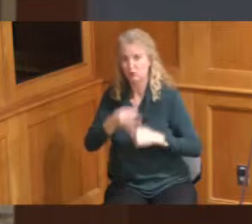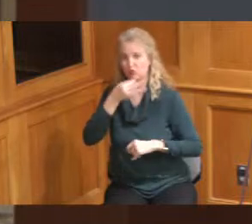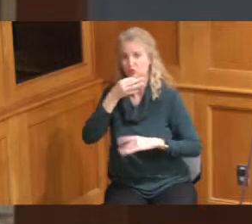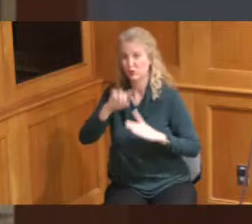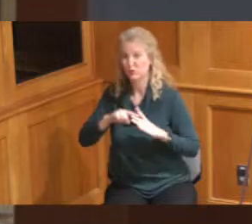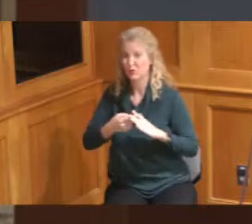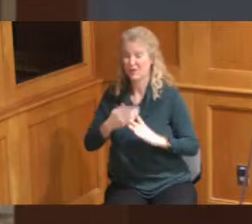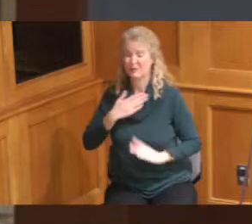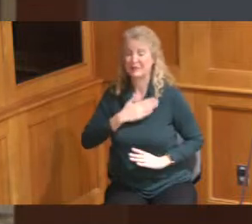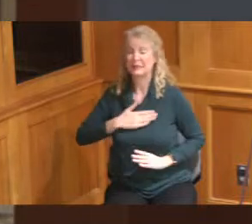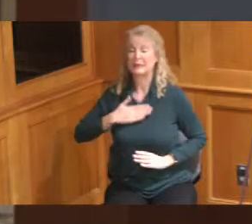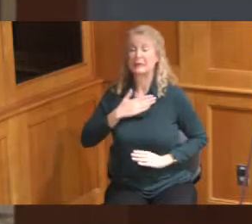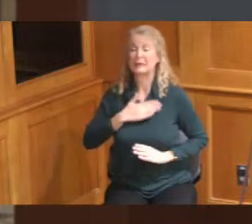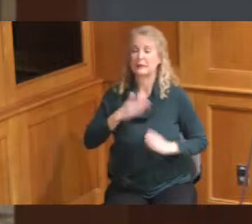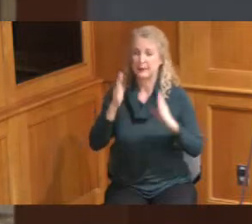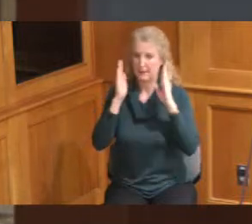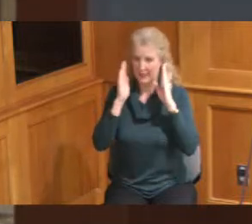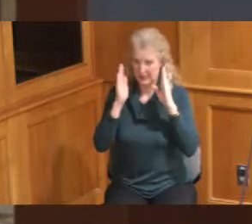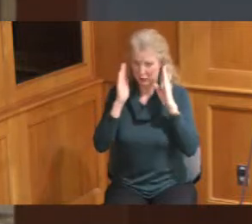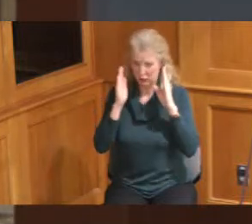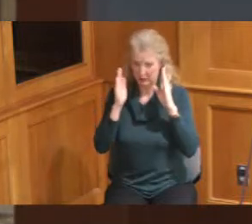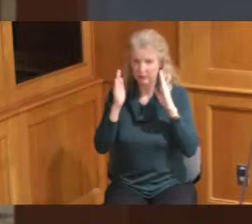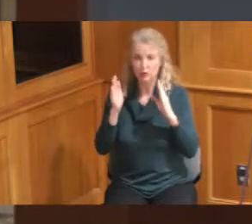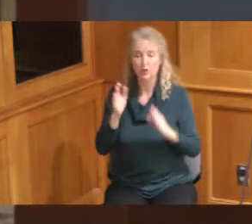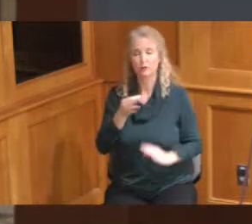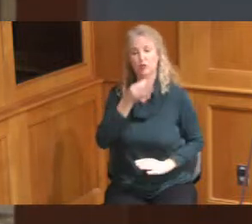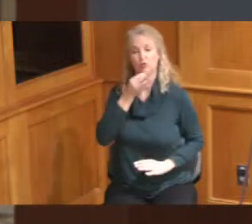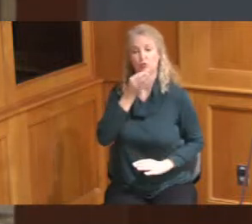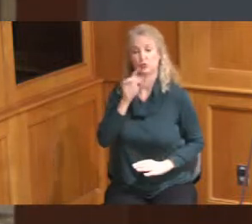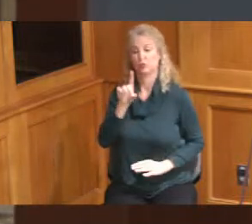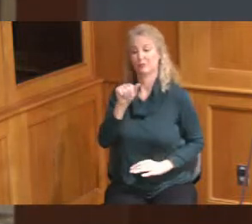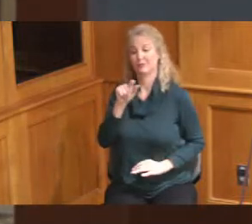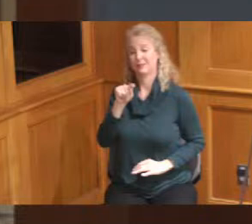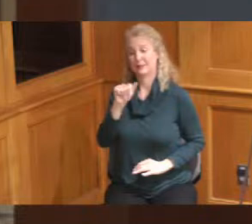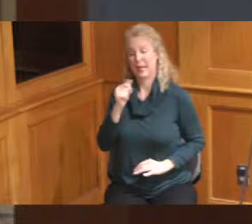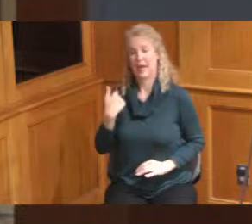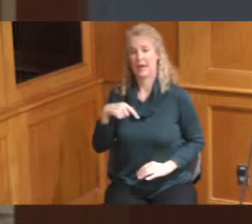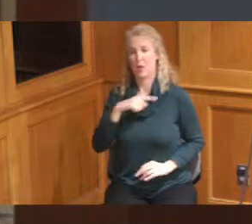to those so we will be providing some data to the to the Board on both the condition of the systems